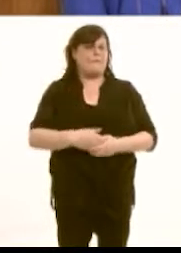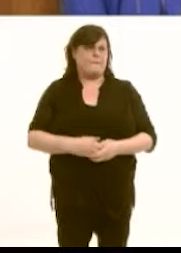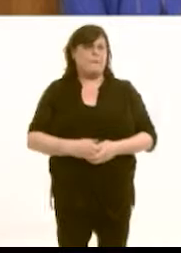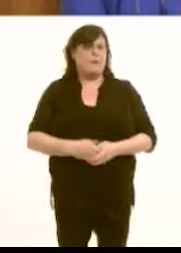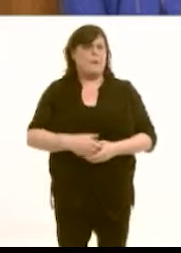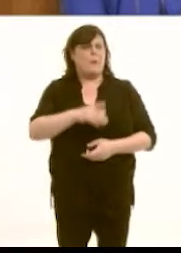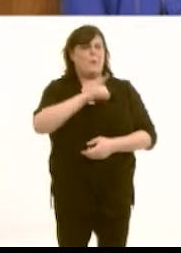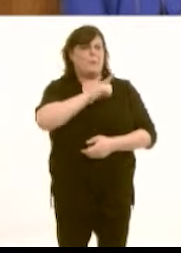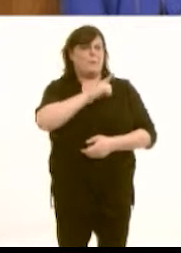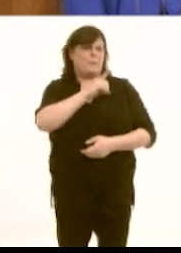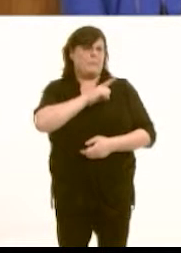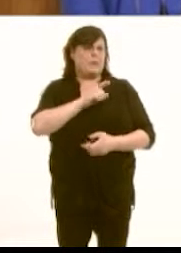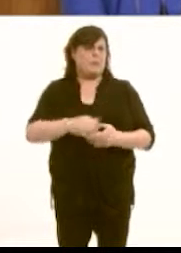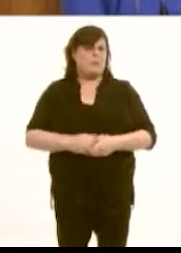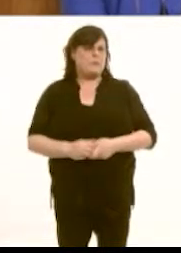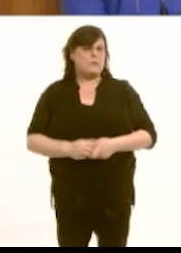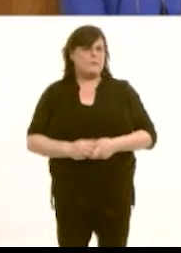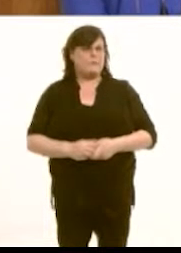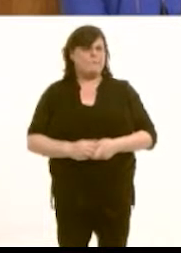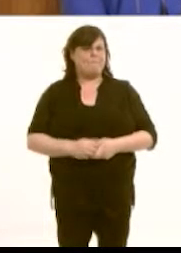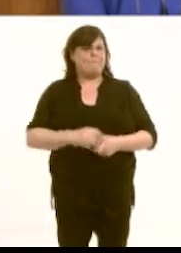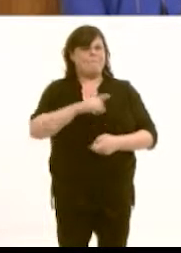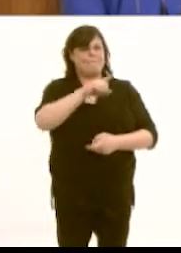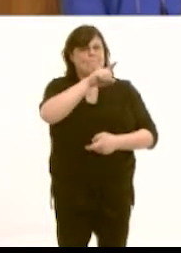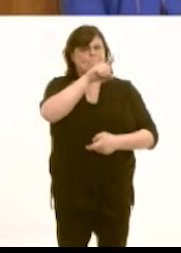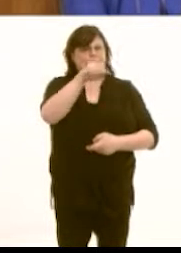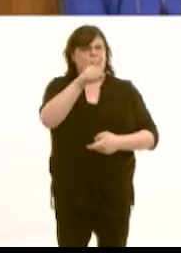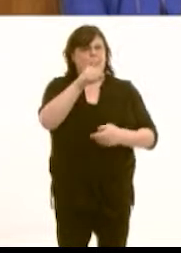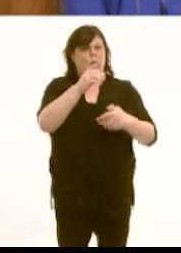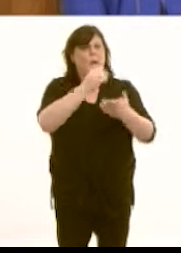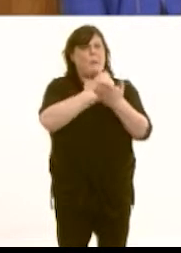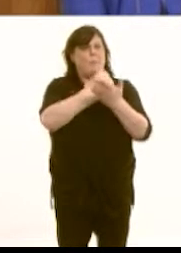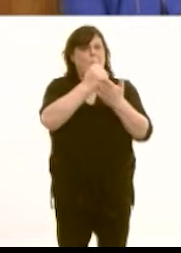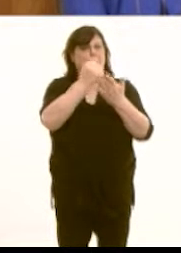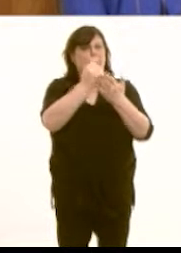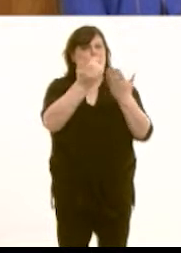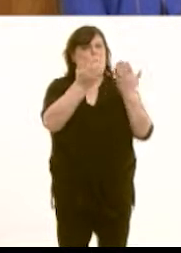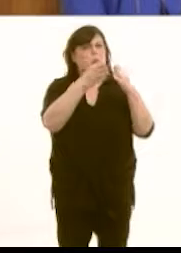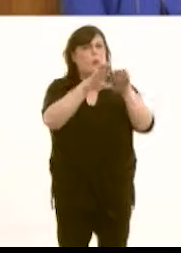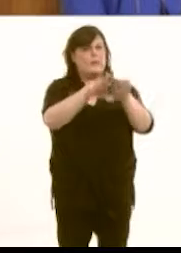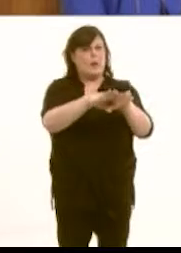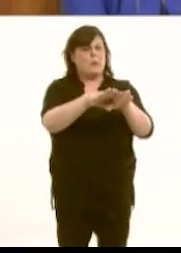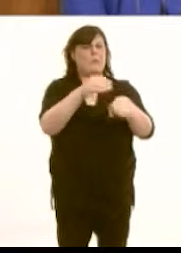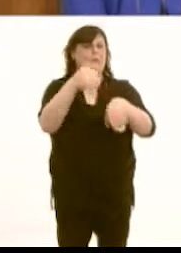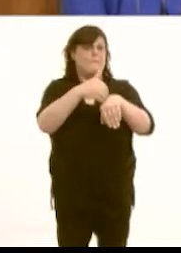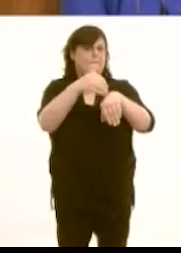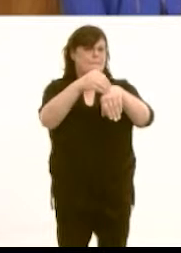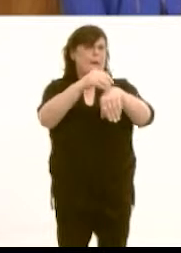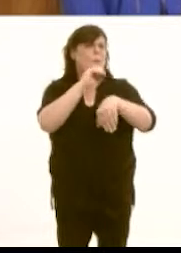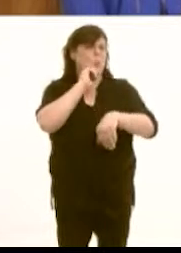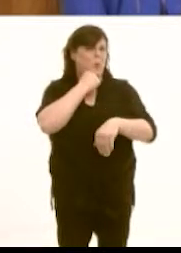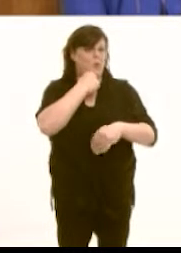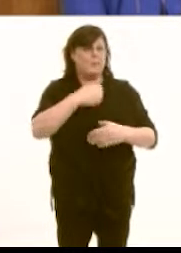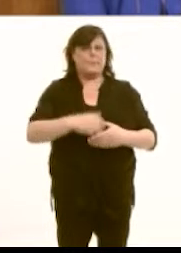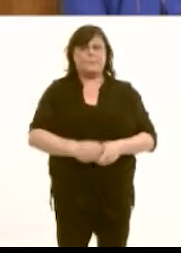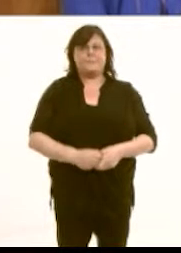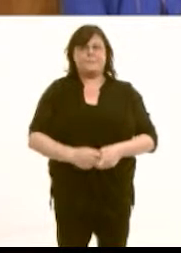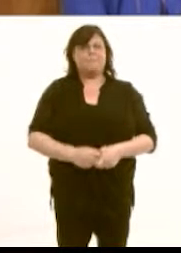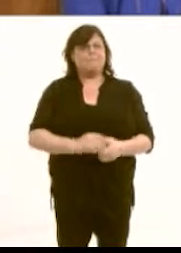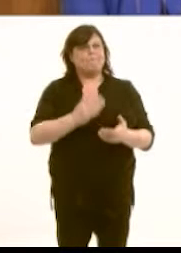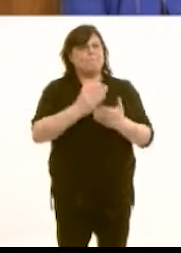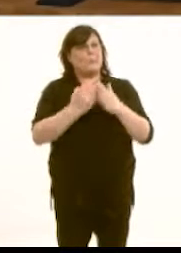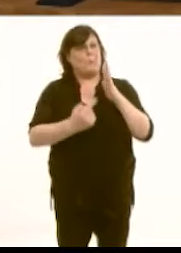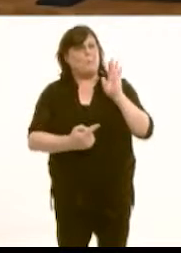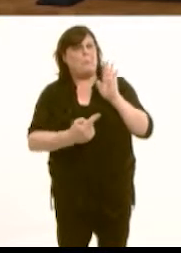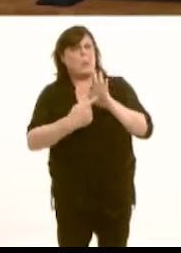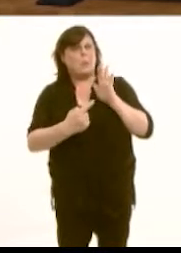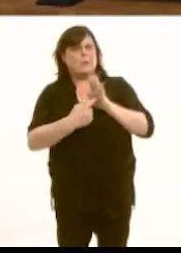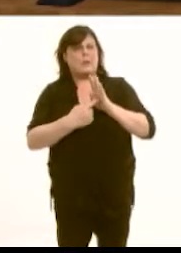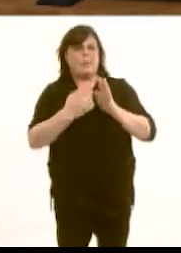a threfi sydd y tu mewn i ardaloedd gwledig, yn bwysig iddyn nhw.